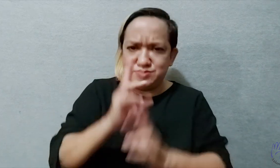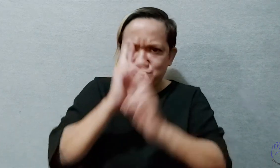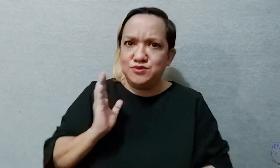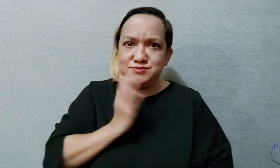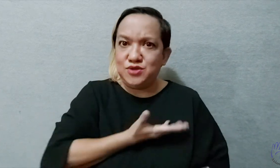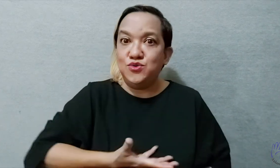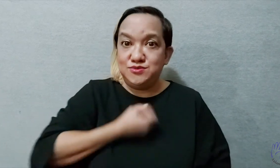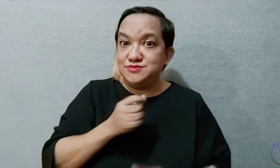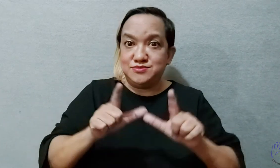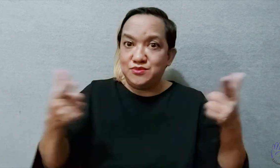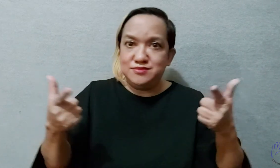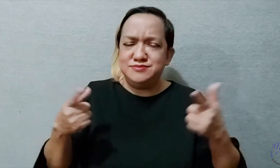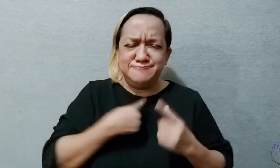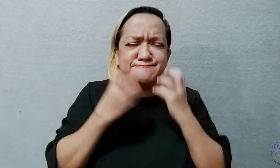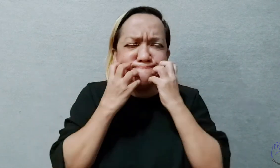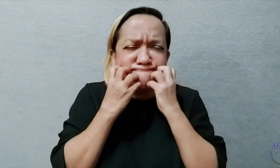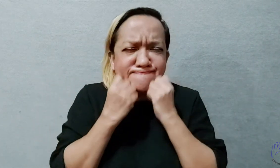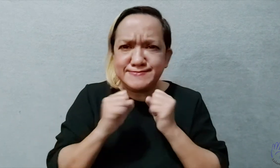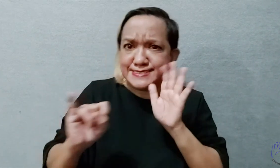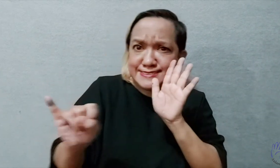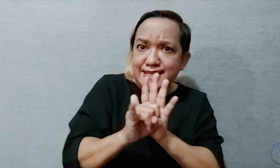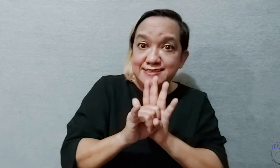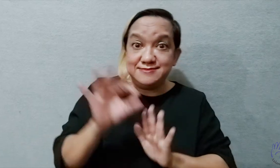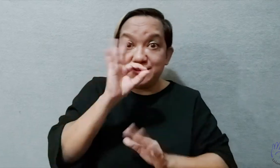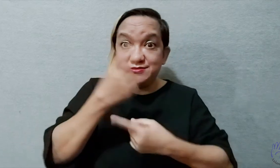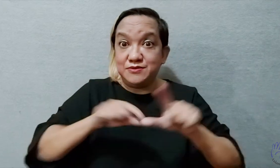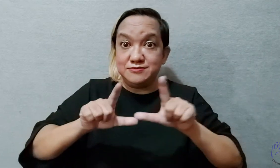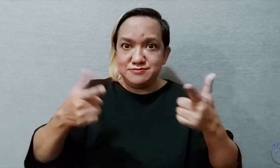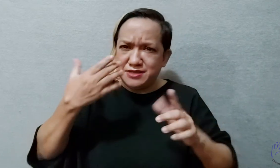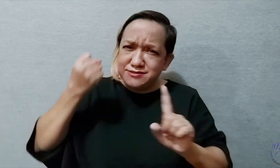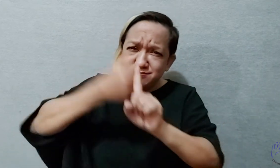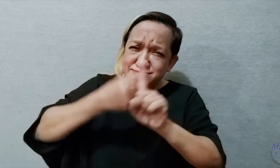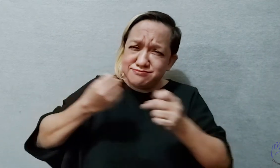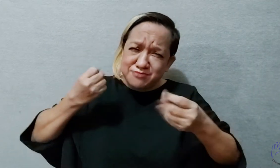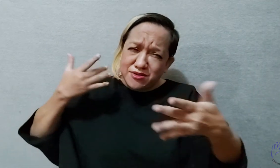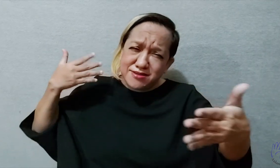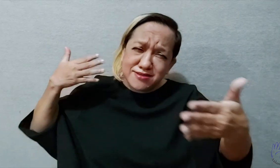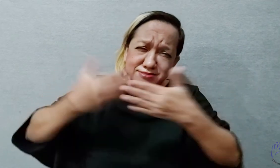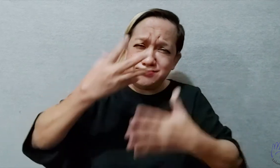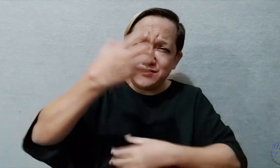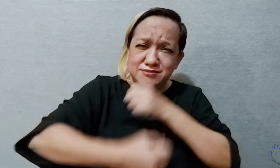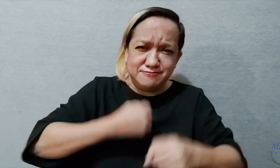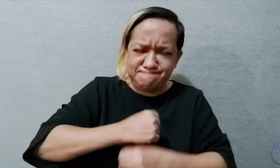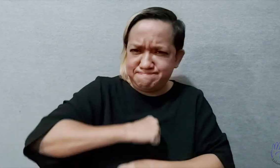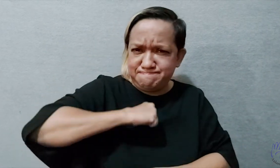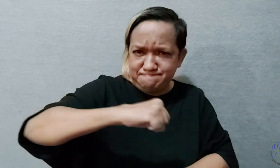respect our rights and language. We cherish our identity as a Filipino with FSL that has been denied recognition for many years.